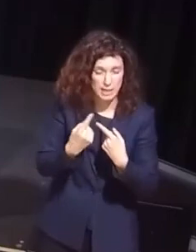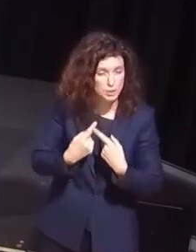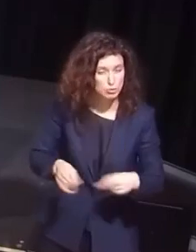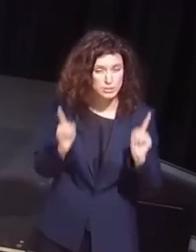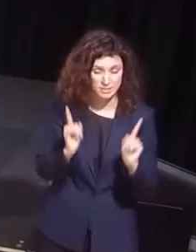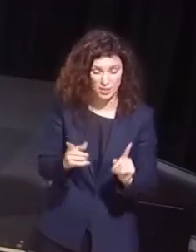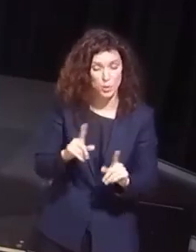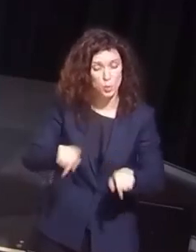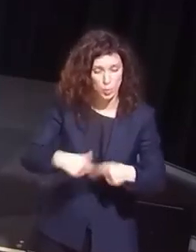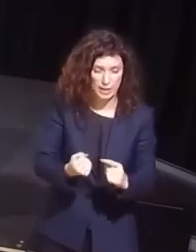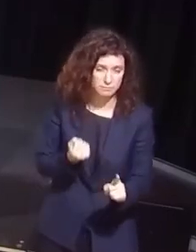Reg Maling.